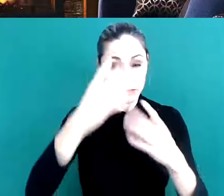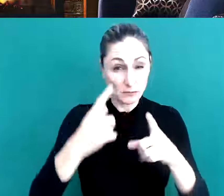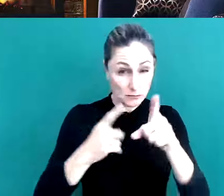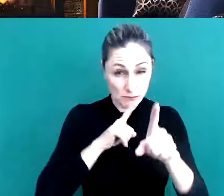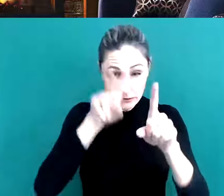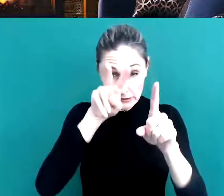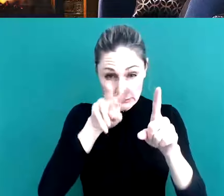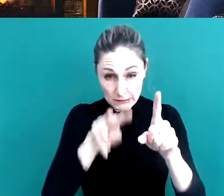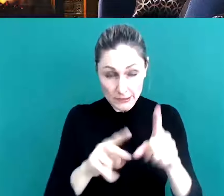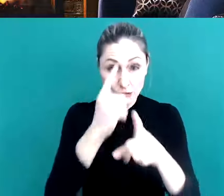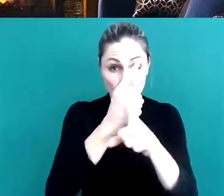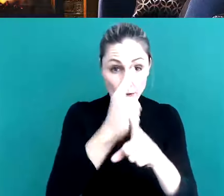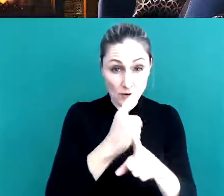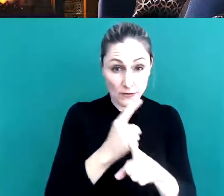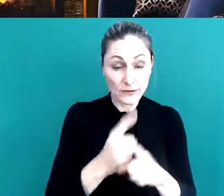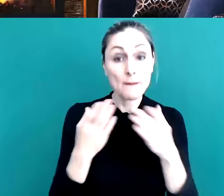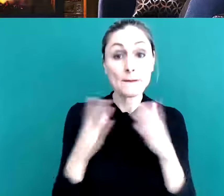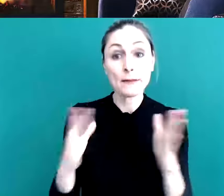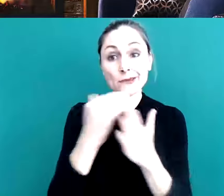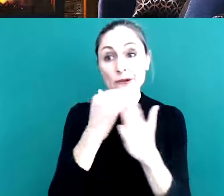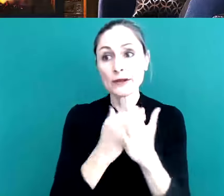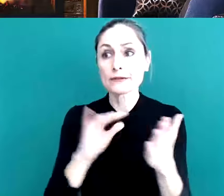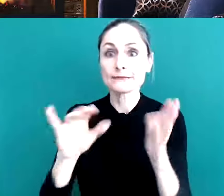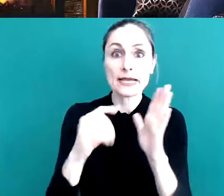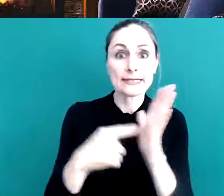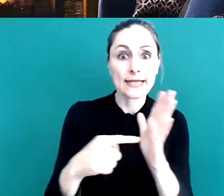records so that would be bankruptcies or liens,